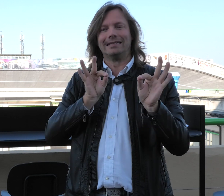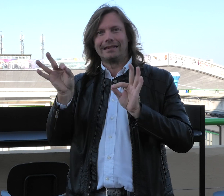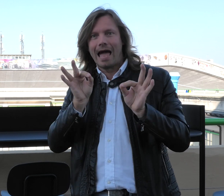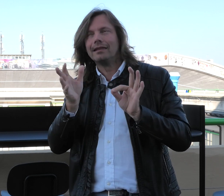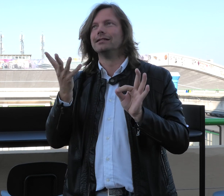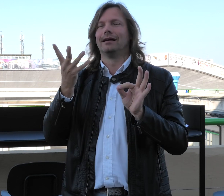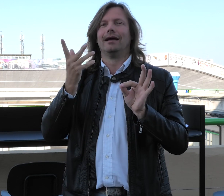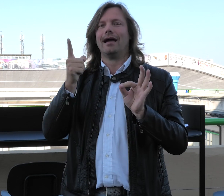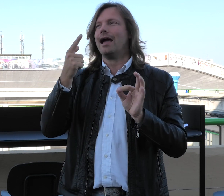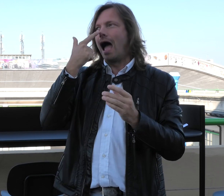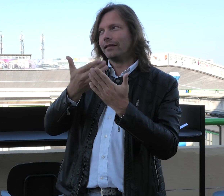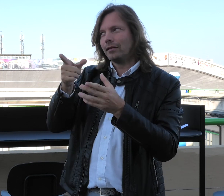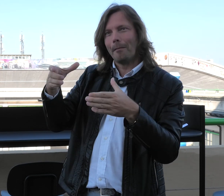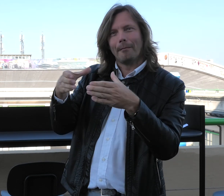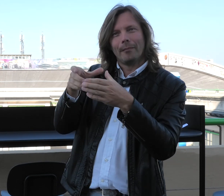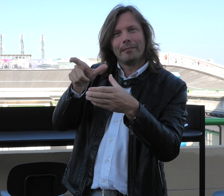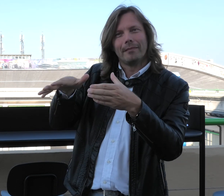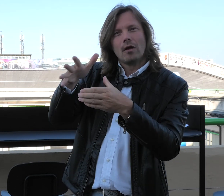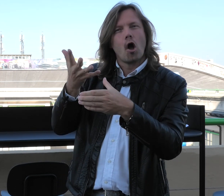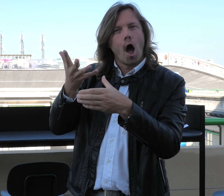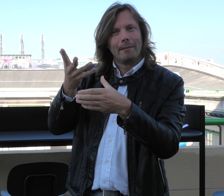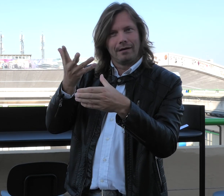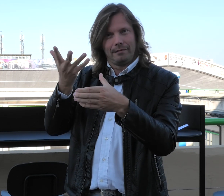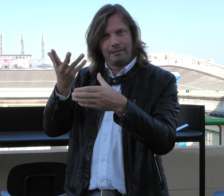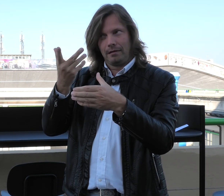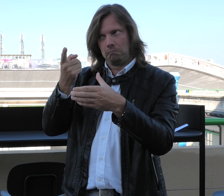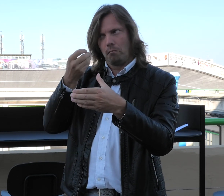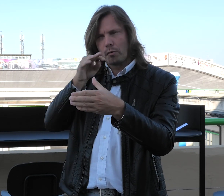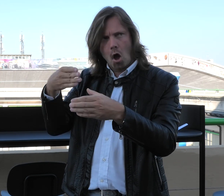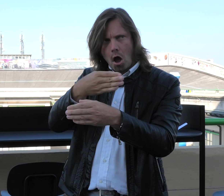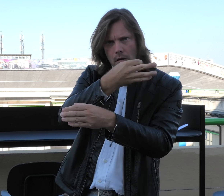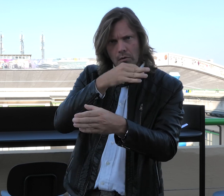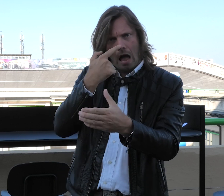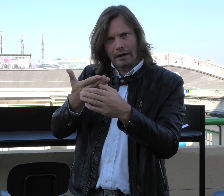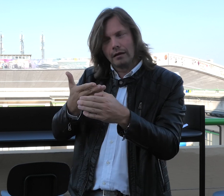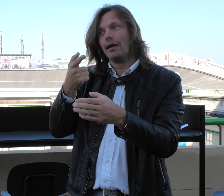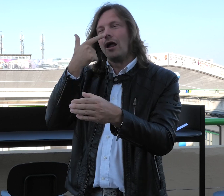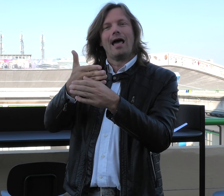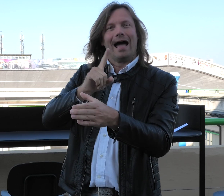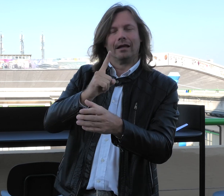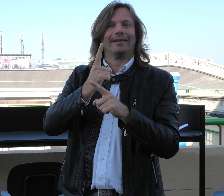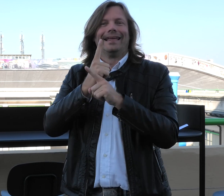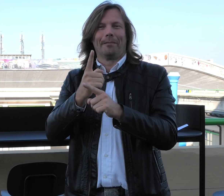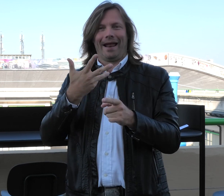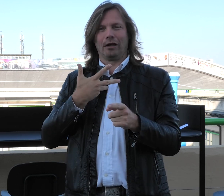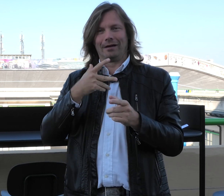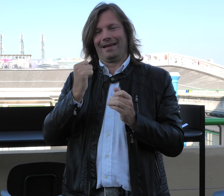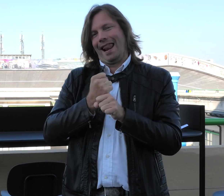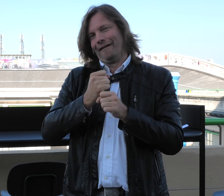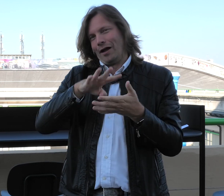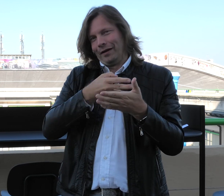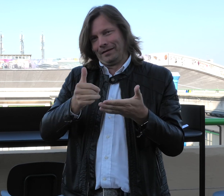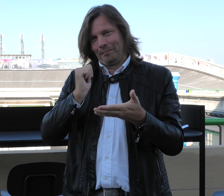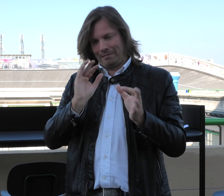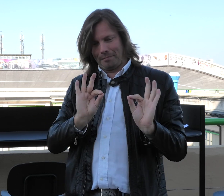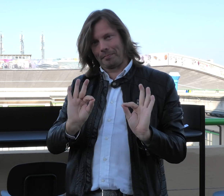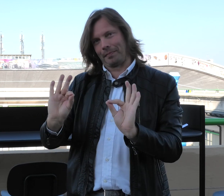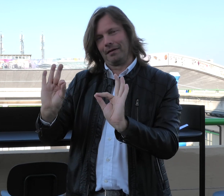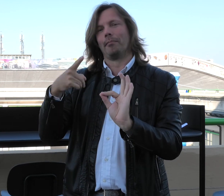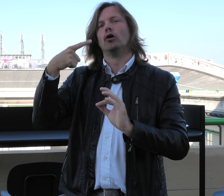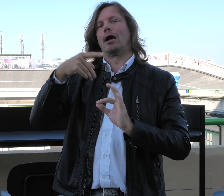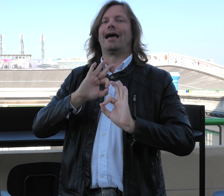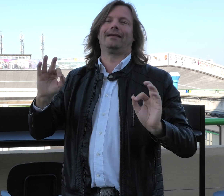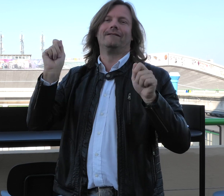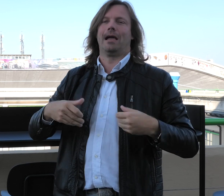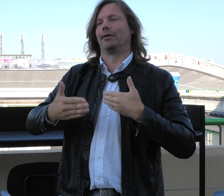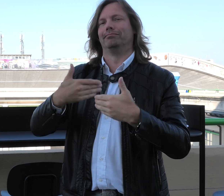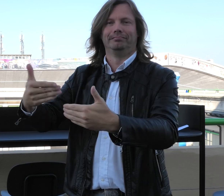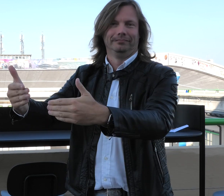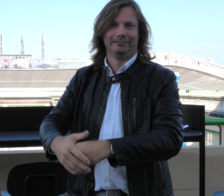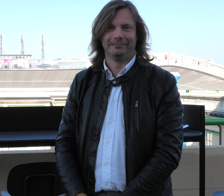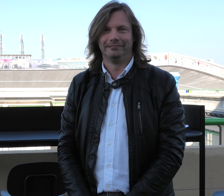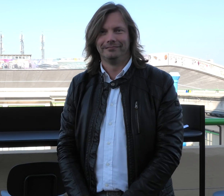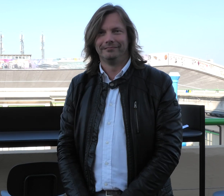I try to arrange everything by finding suitable routes for the group and removing unsuitable ones. Also preparing the translation and then I can start.